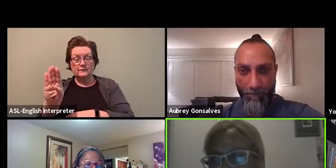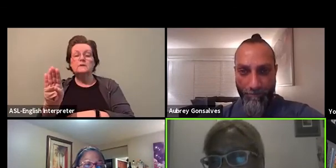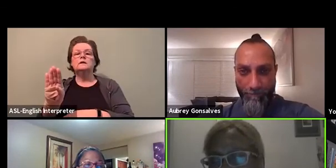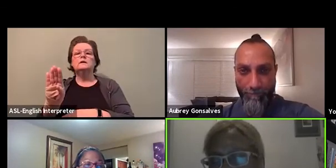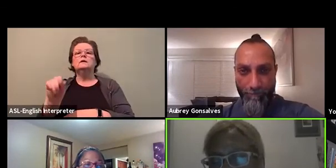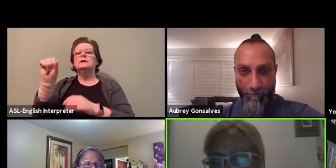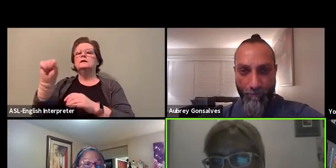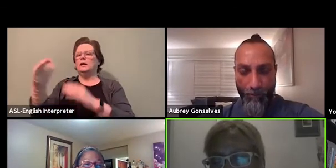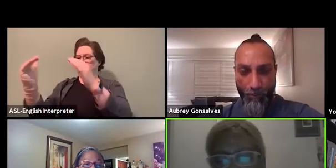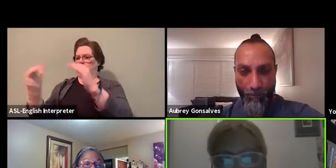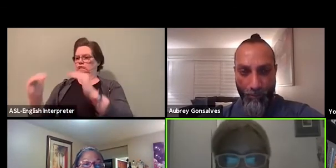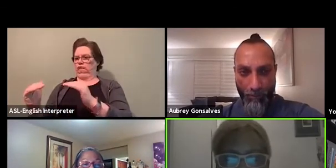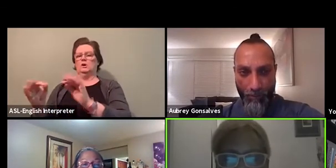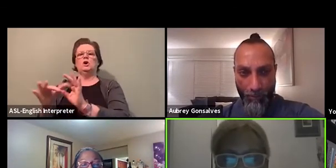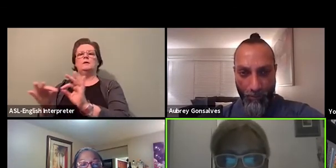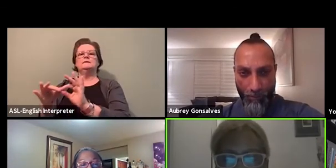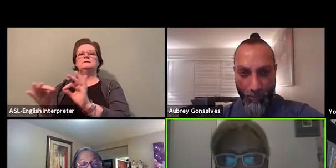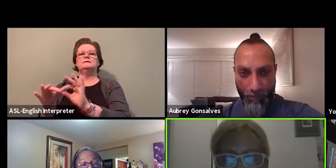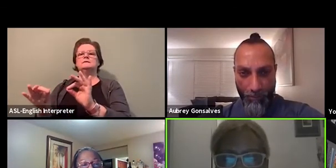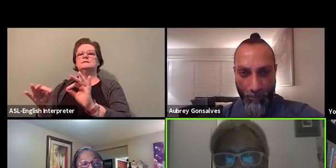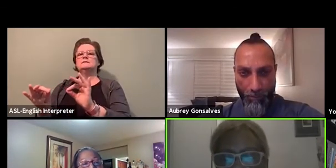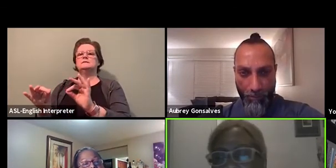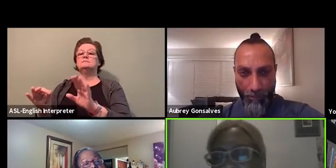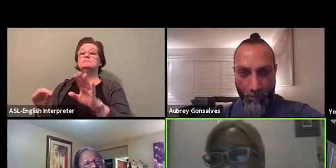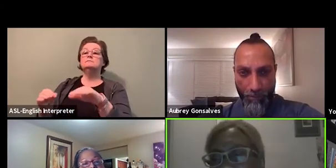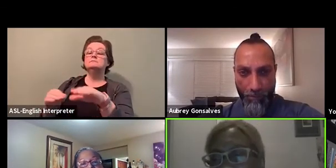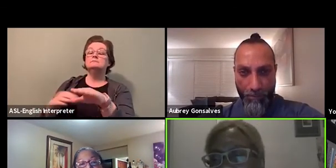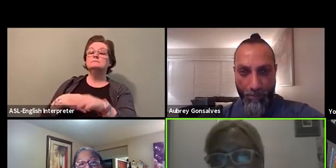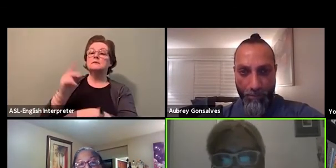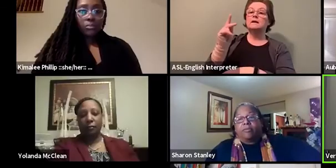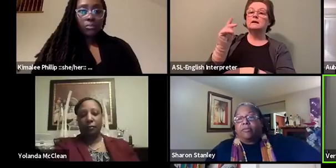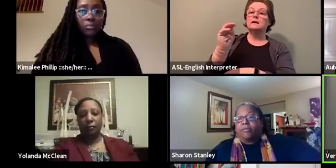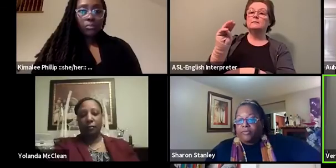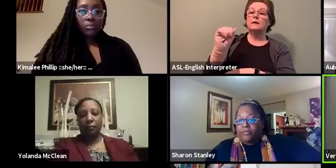Kimalee, are there any questions for our live audience?